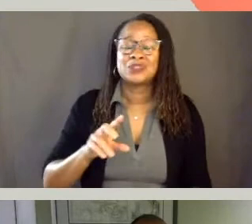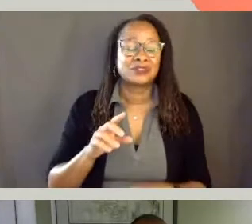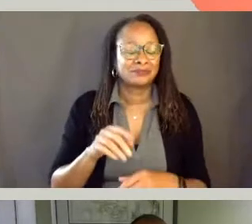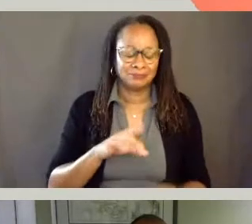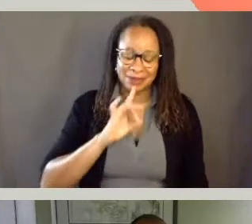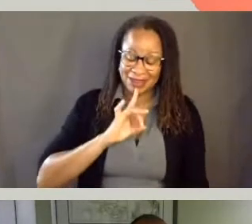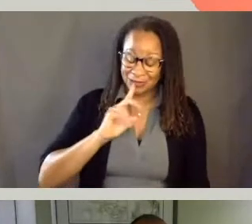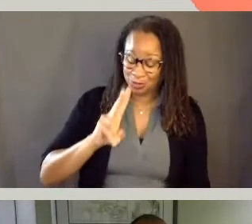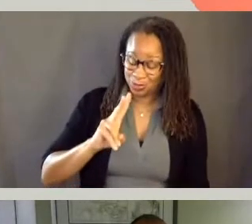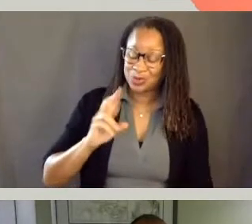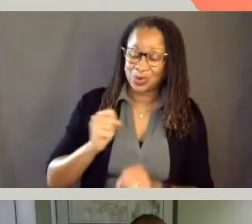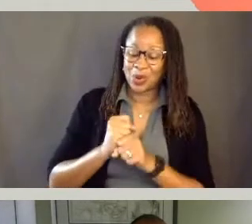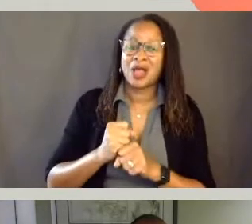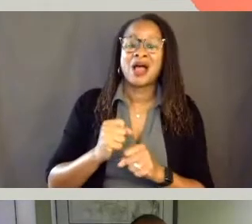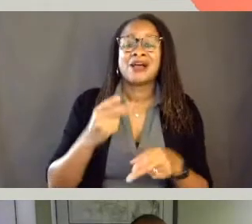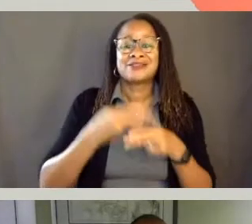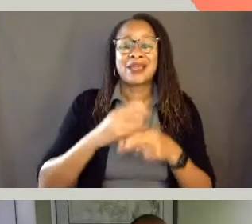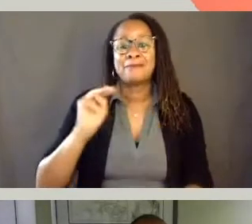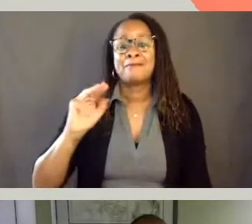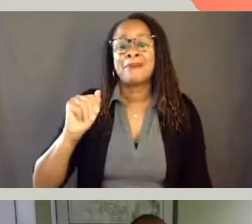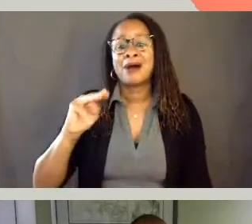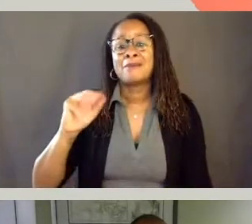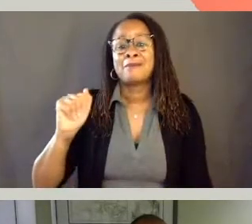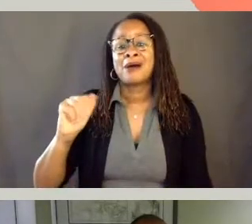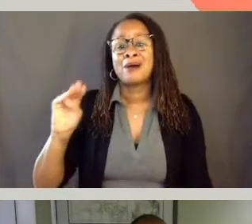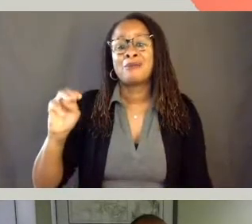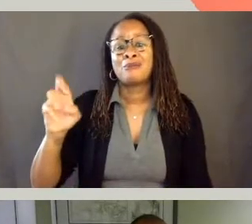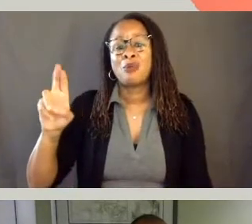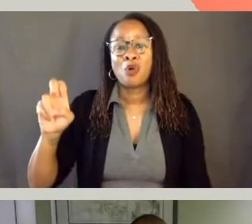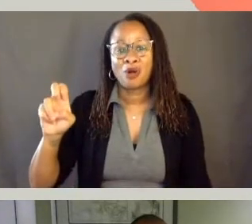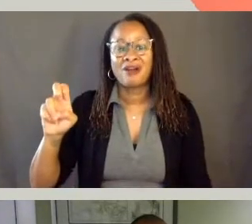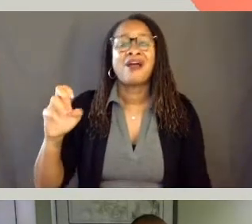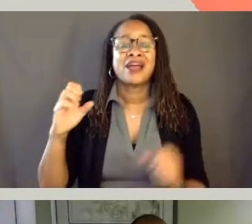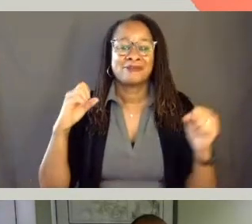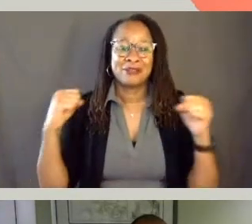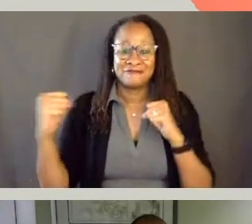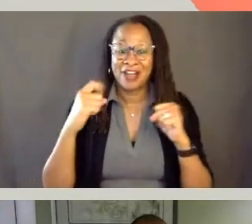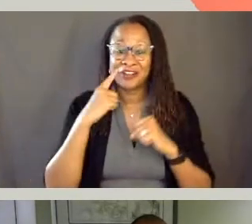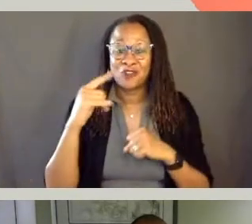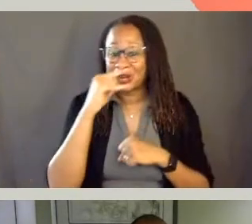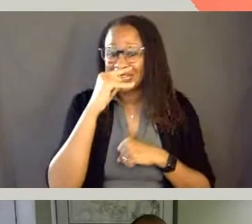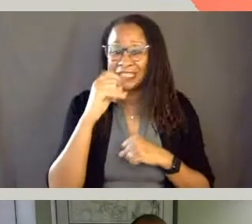who's been fighting for kids in Detroit before most of us were born.